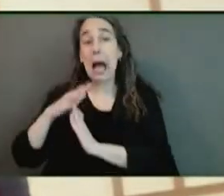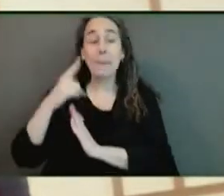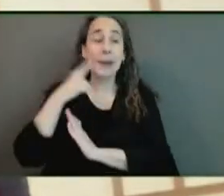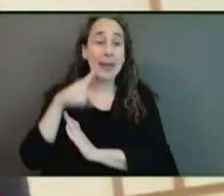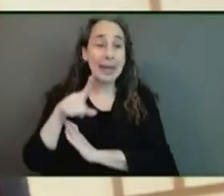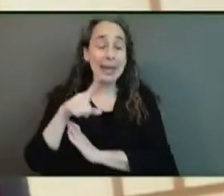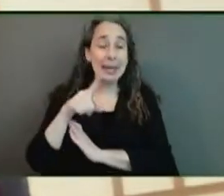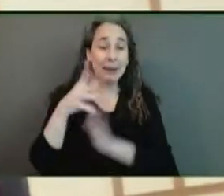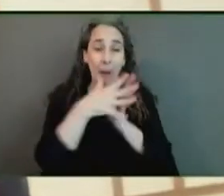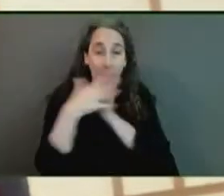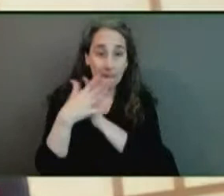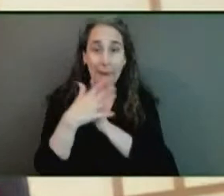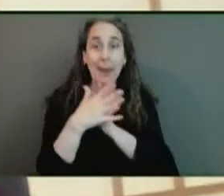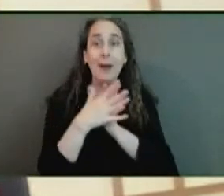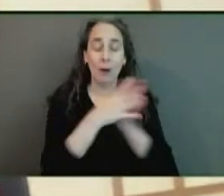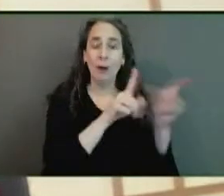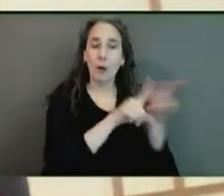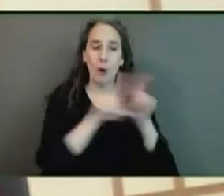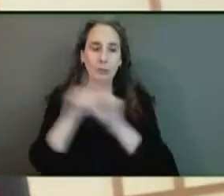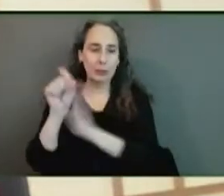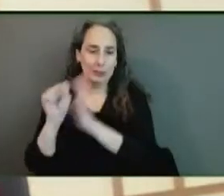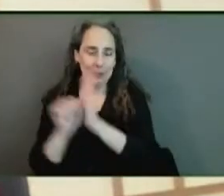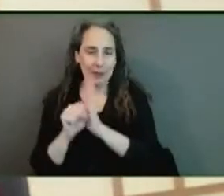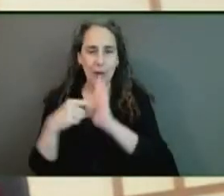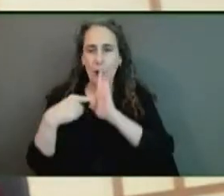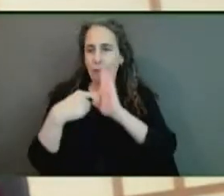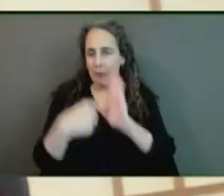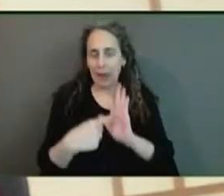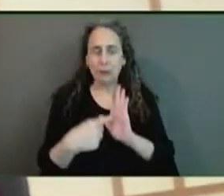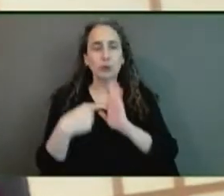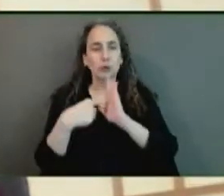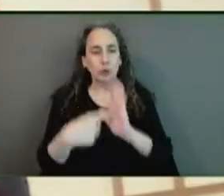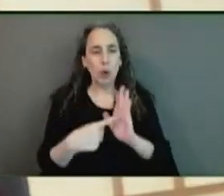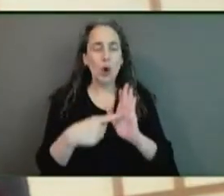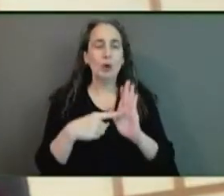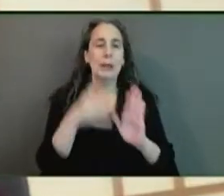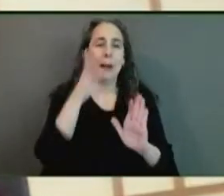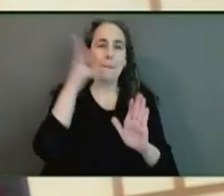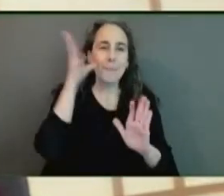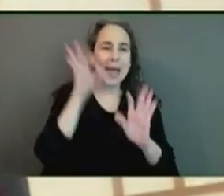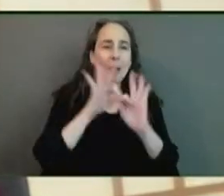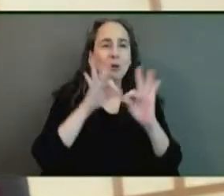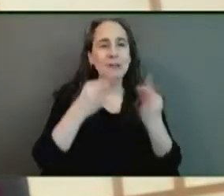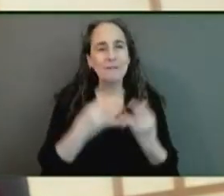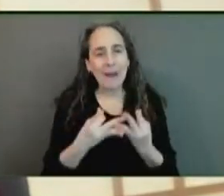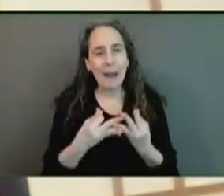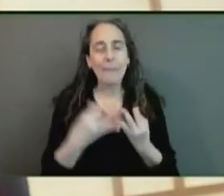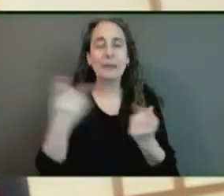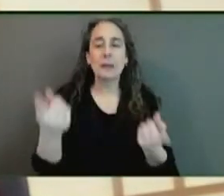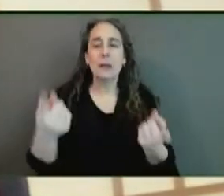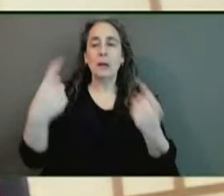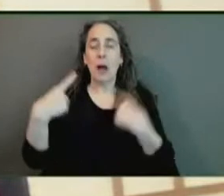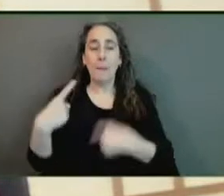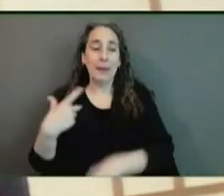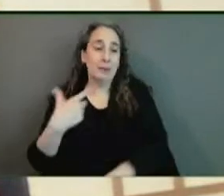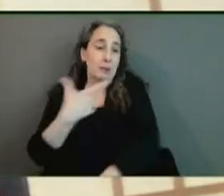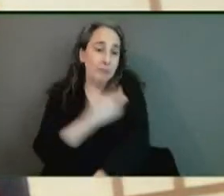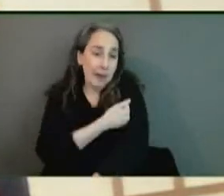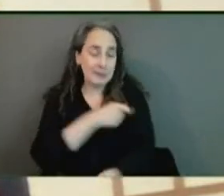amongst the best in the nation, not to mention the state. And that is a direct reflection of parents and family members and